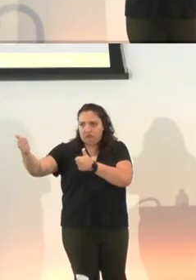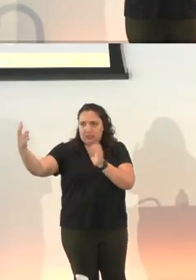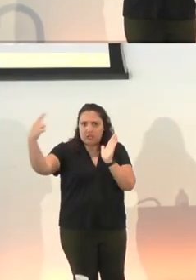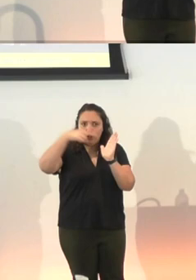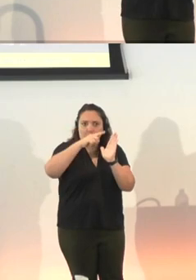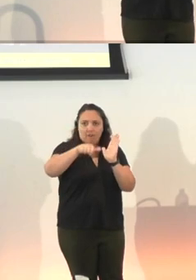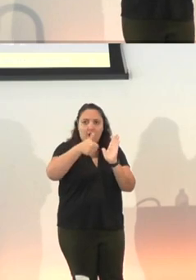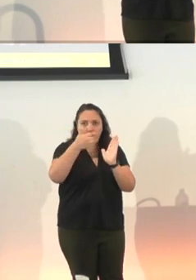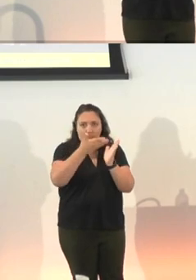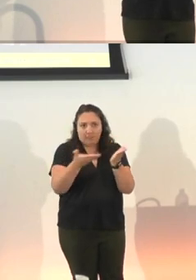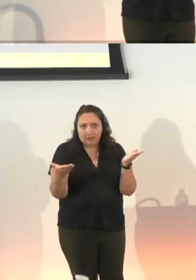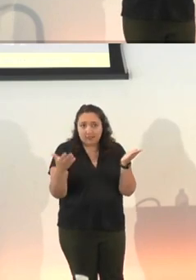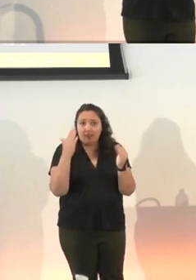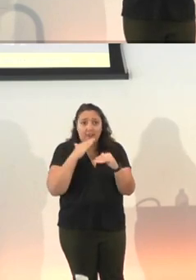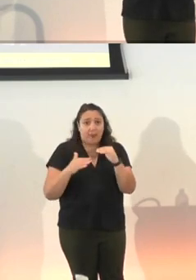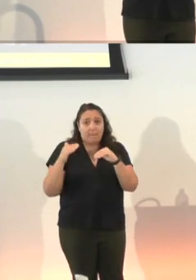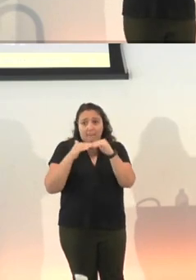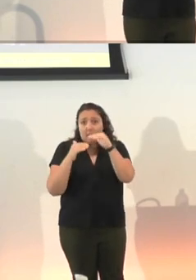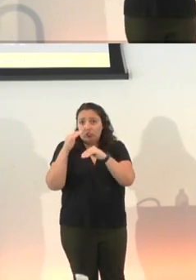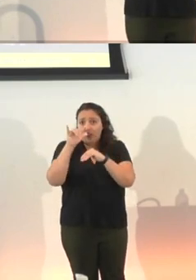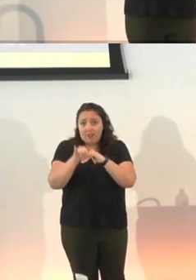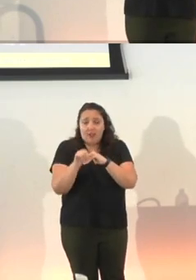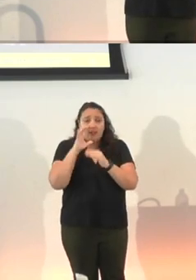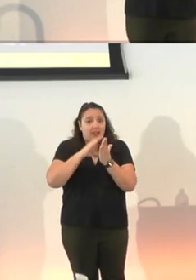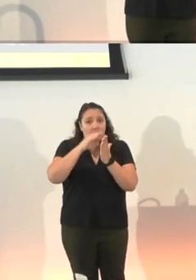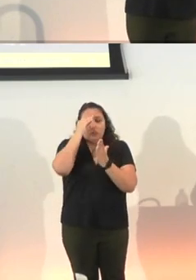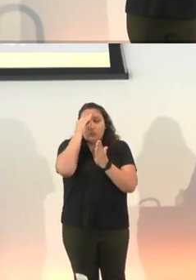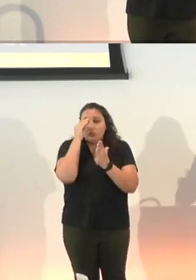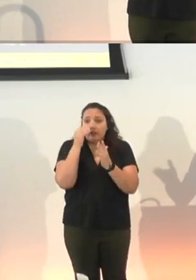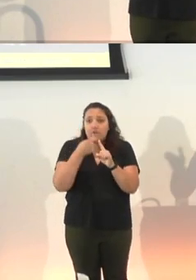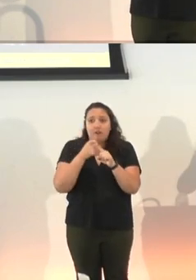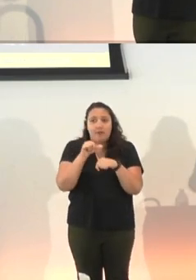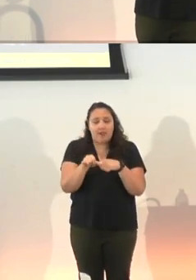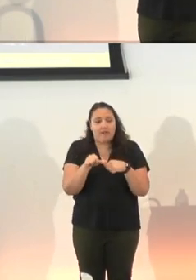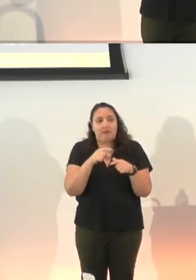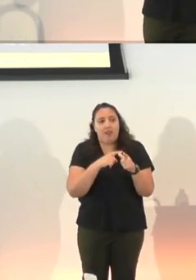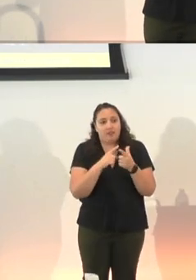they could build on that, they could learn from it. We are also trying to do things on the front